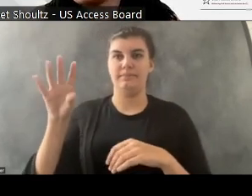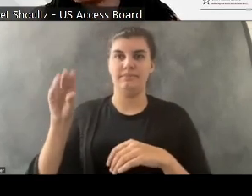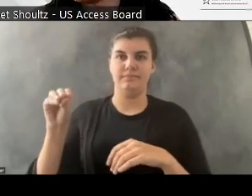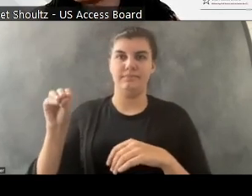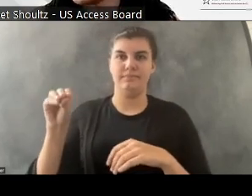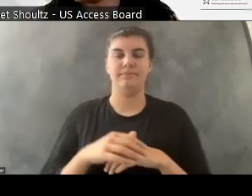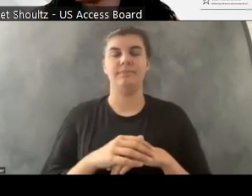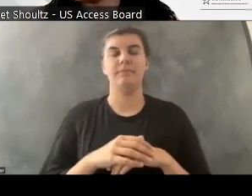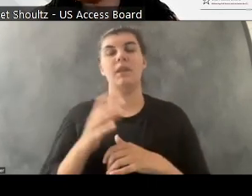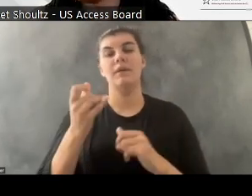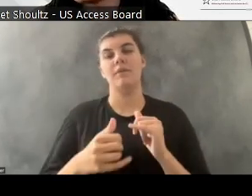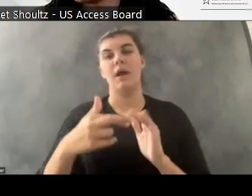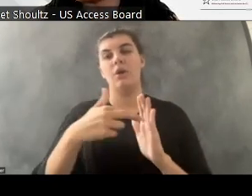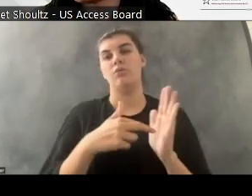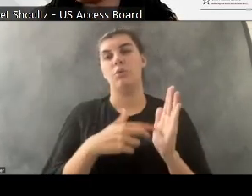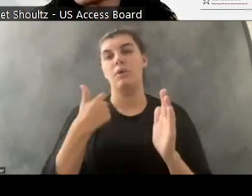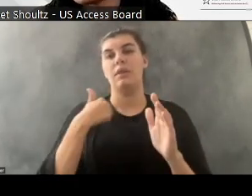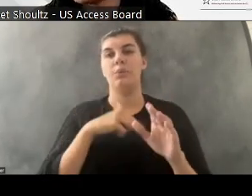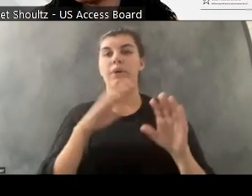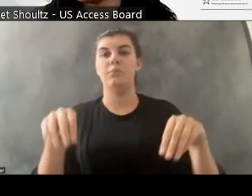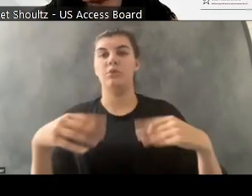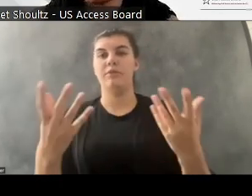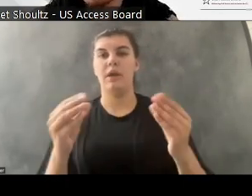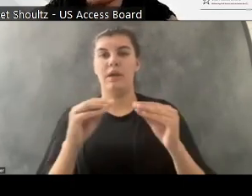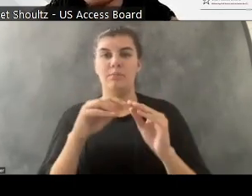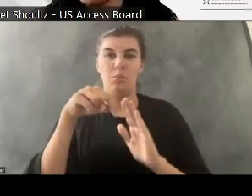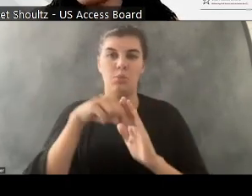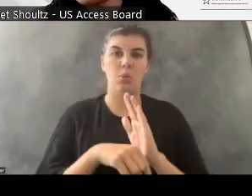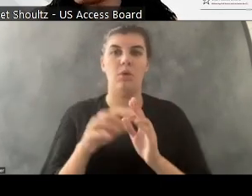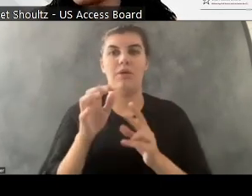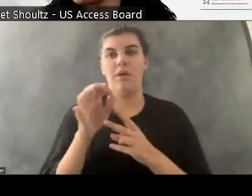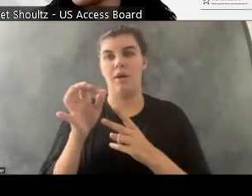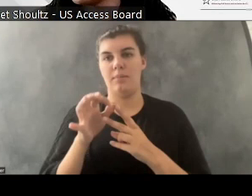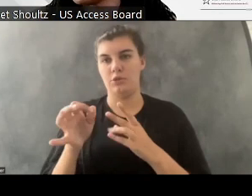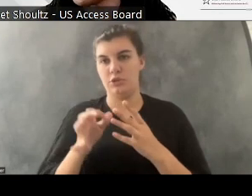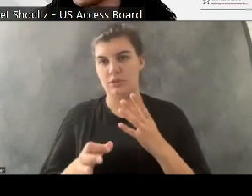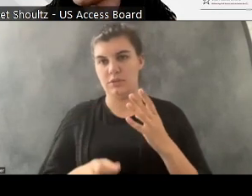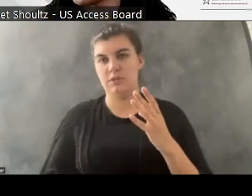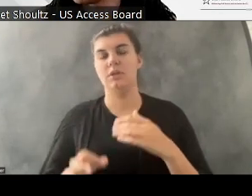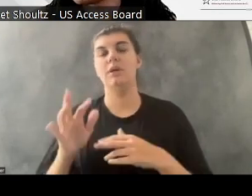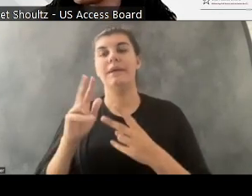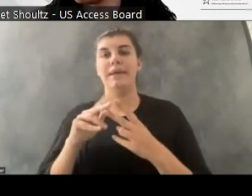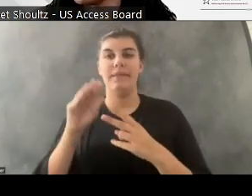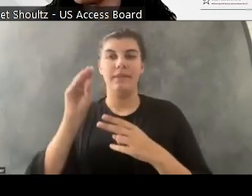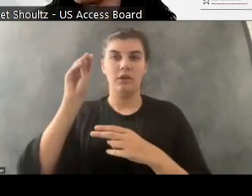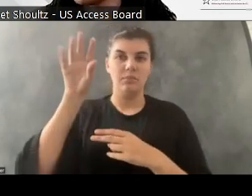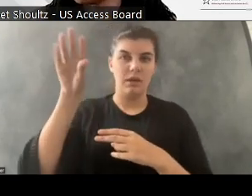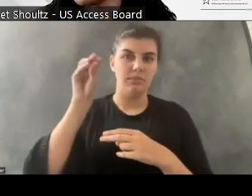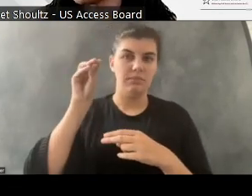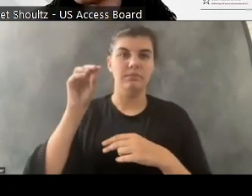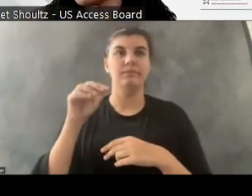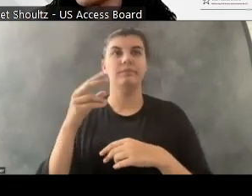In the final rule we provide more options. So either a pedestrian signal head, a pedestrian